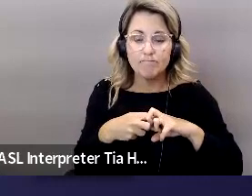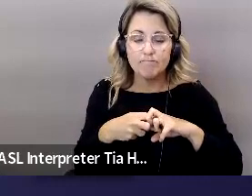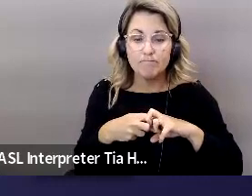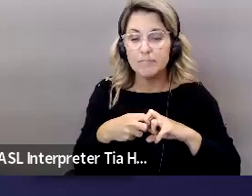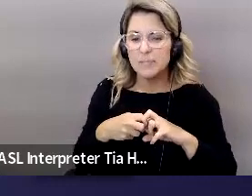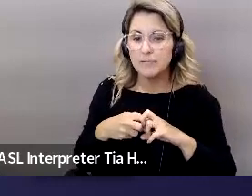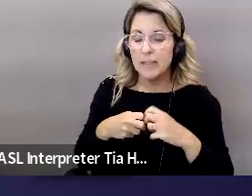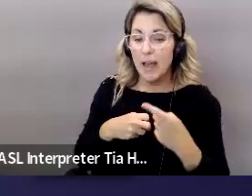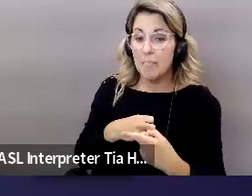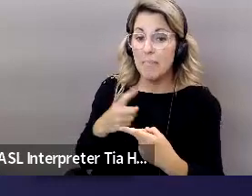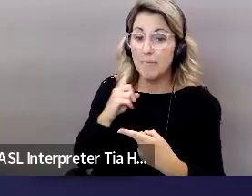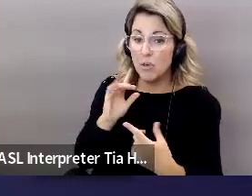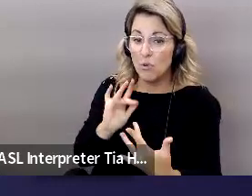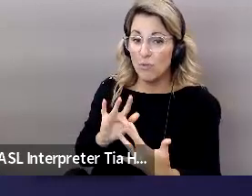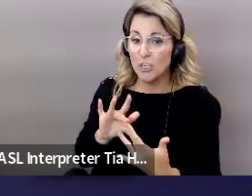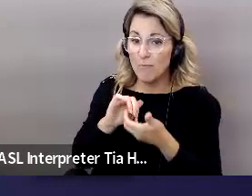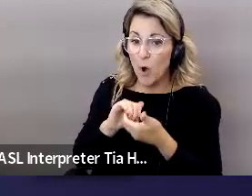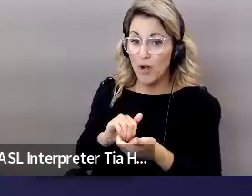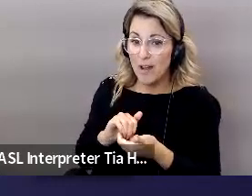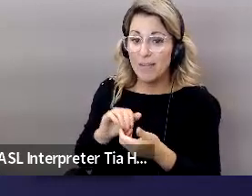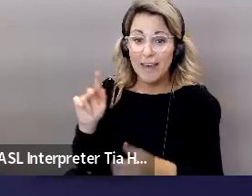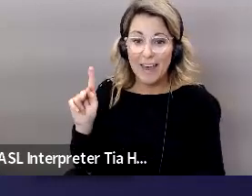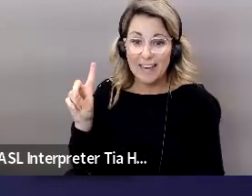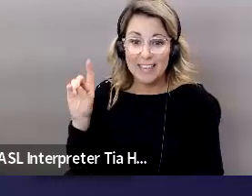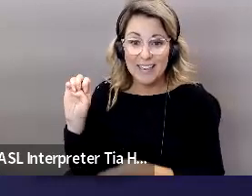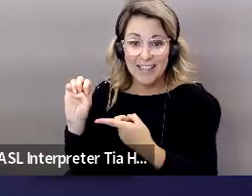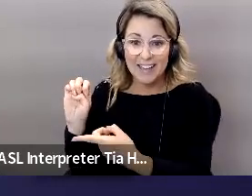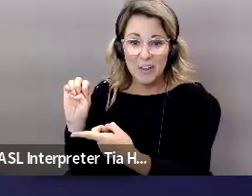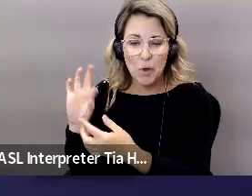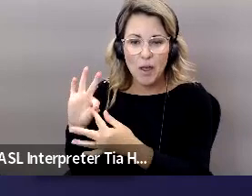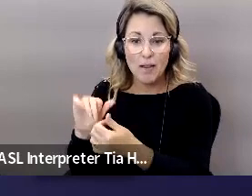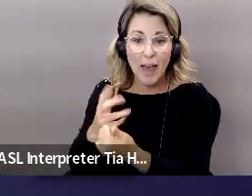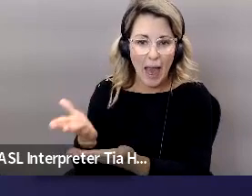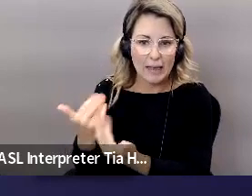maybe you can reach out to your partners. You can get some hard data to show, just it might